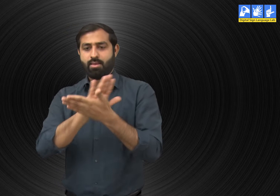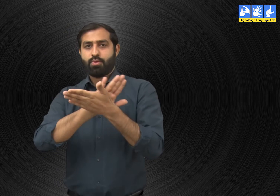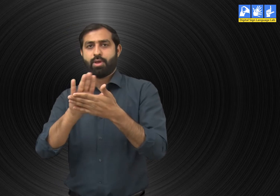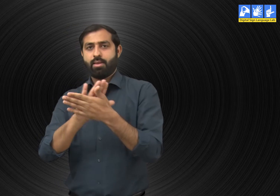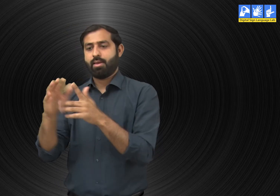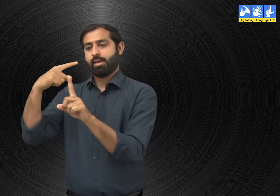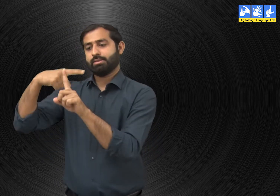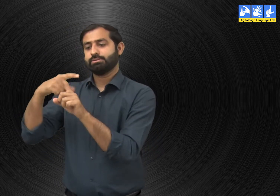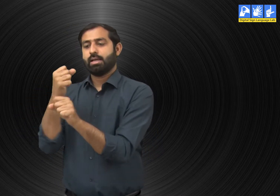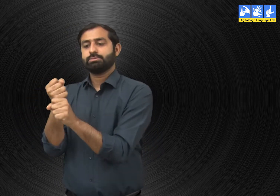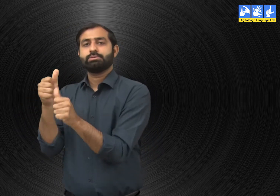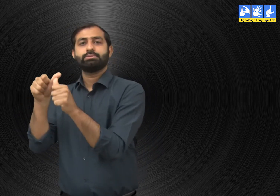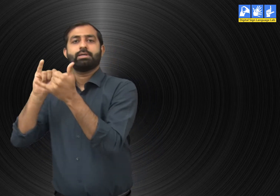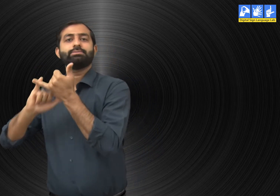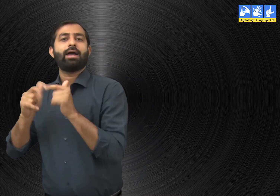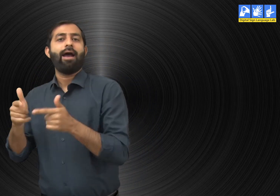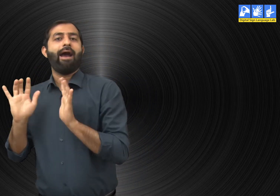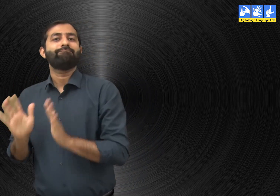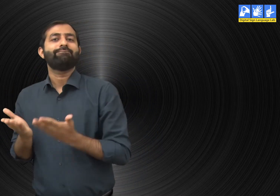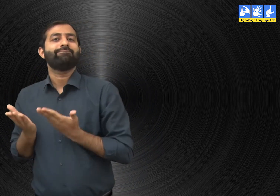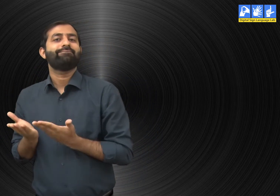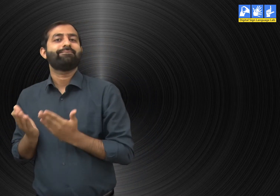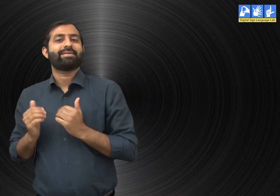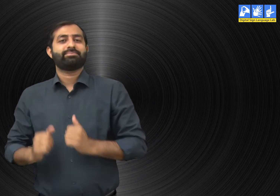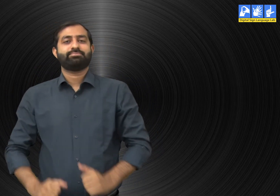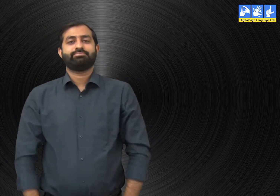With this reaction a metal oxide and hydrogen gas is produced